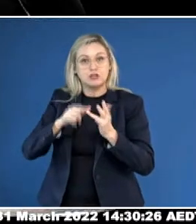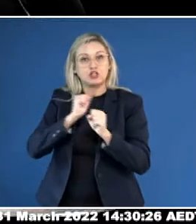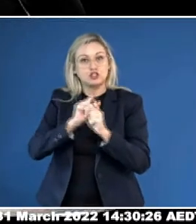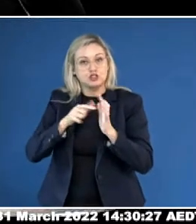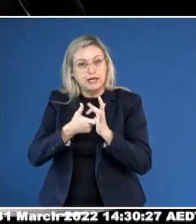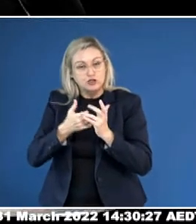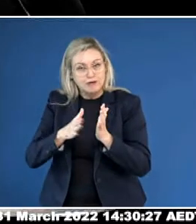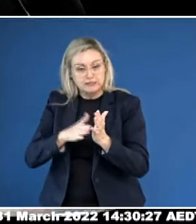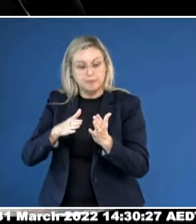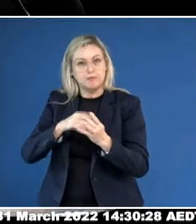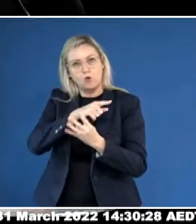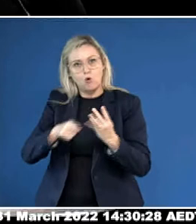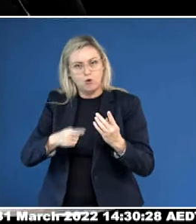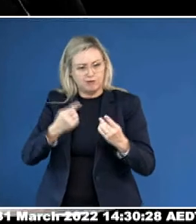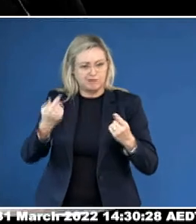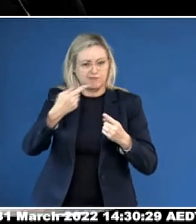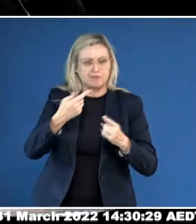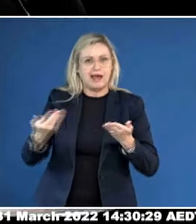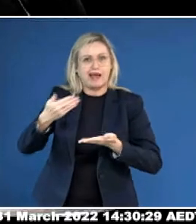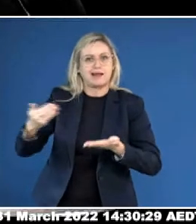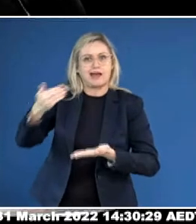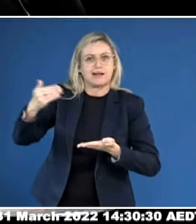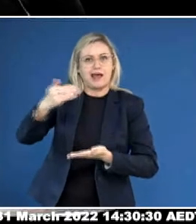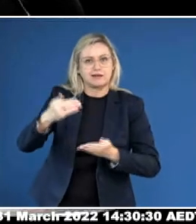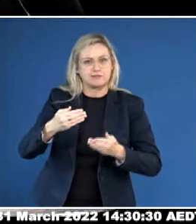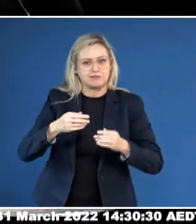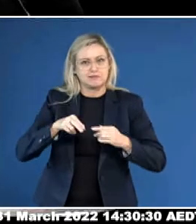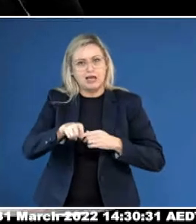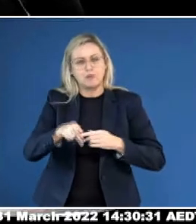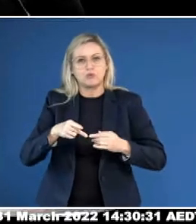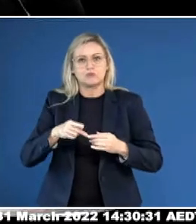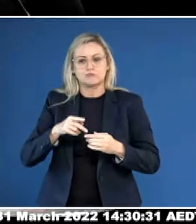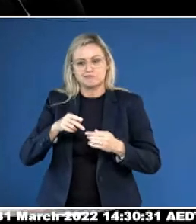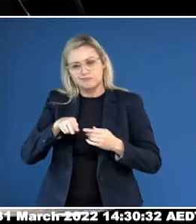of violence. So if we look at the context of forced sterilisation, if we look at how